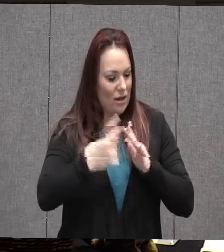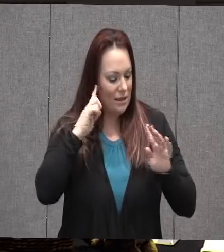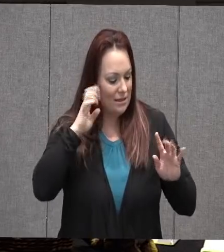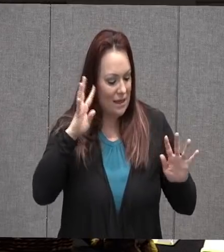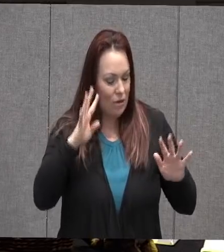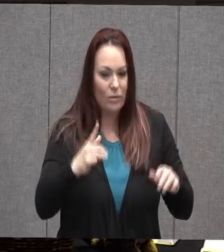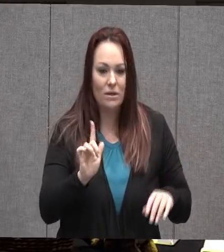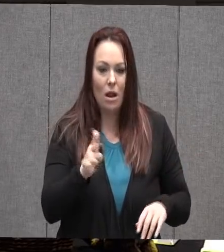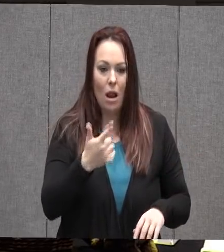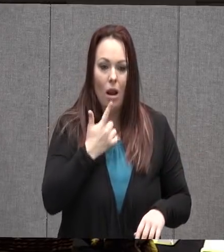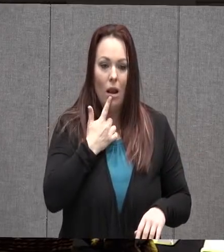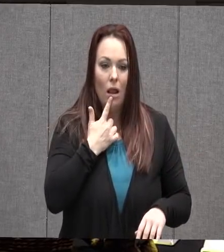That's the letter l.